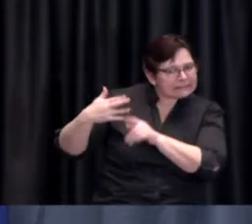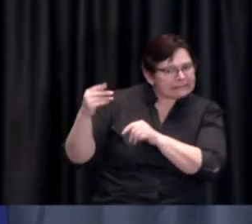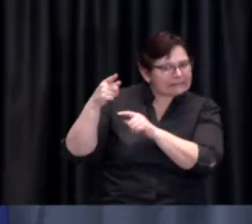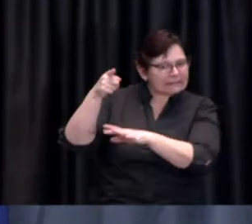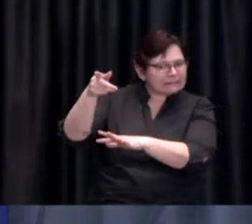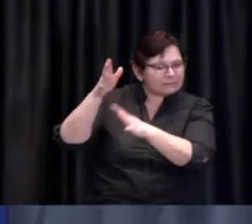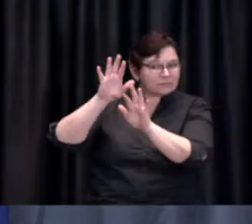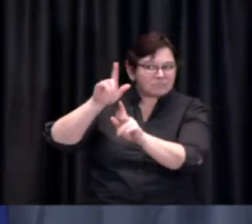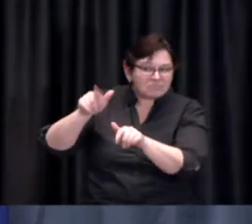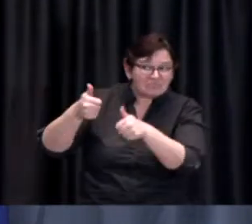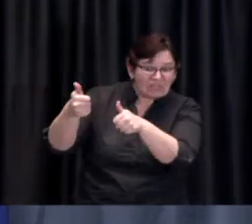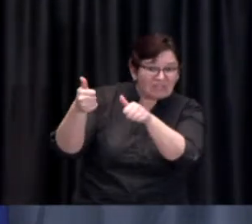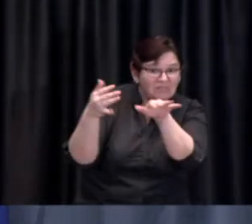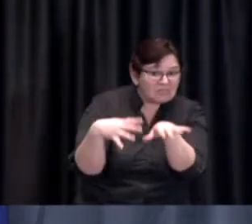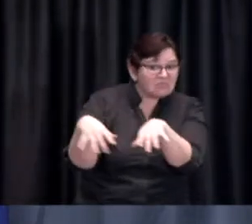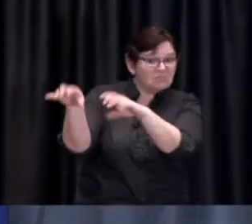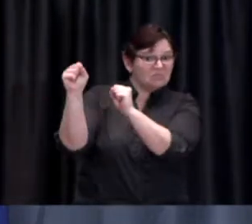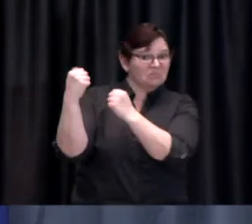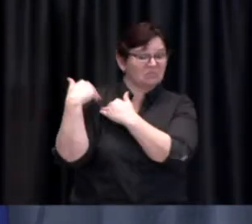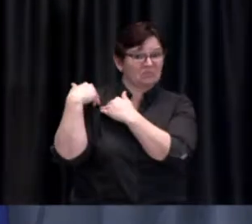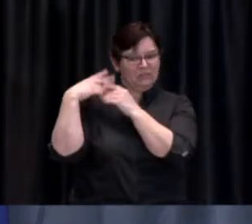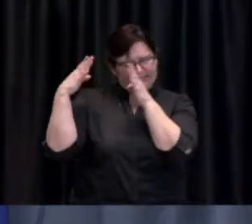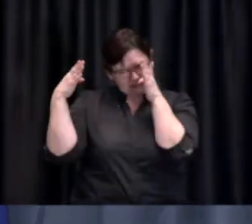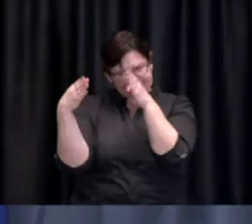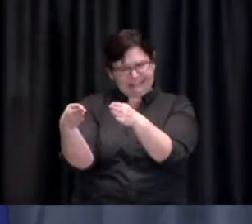they would move to virtual and cancel the in-person event.